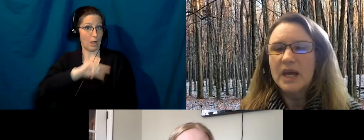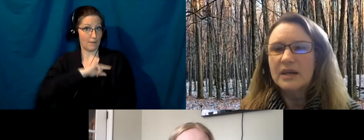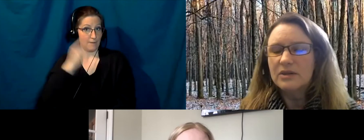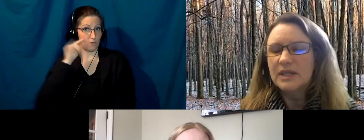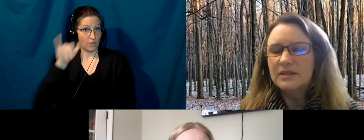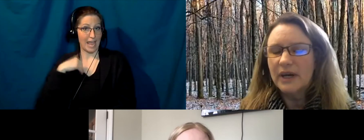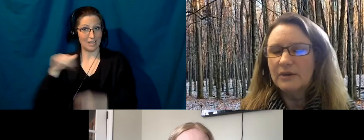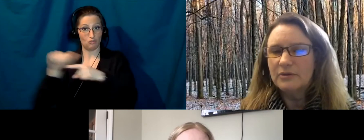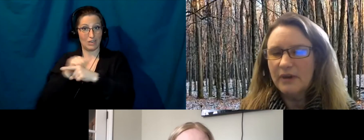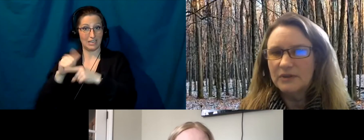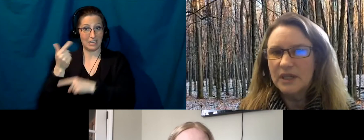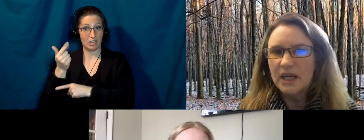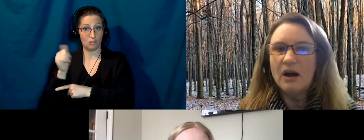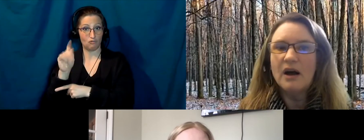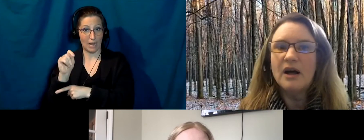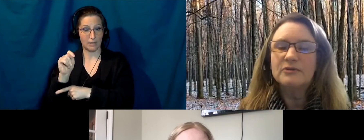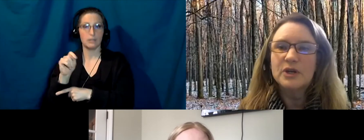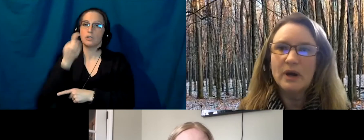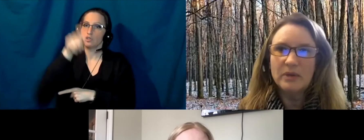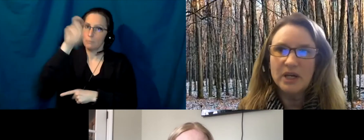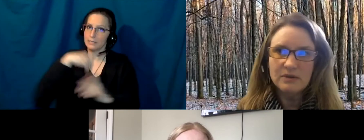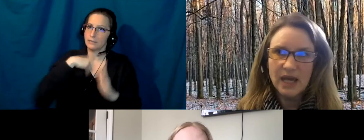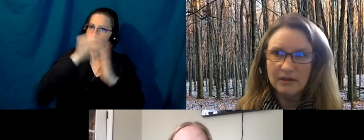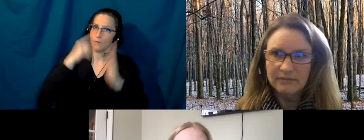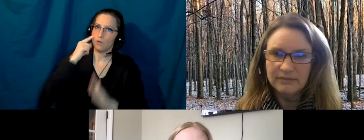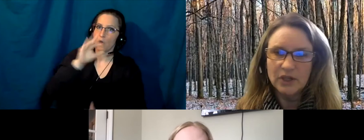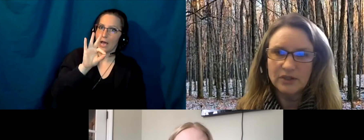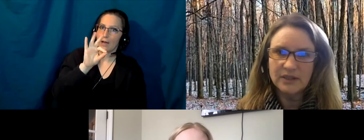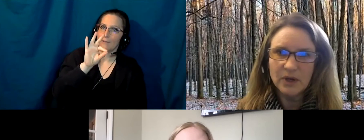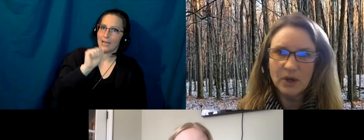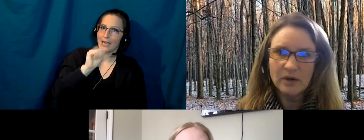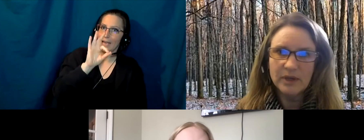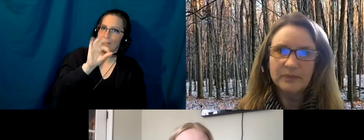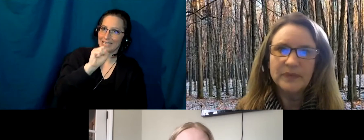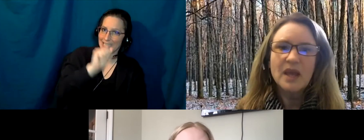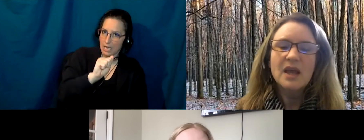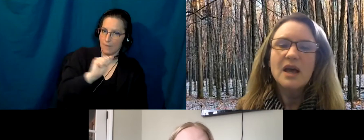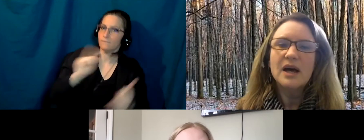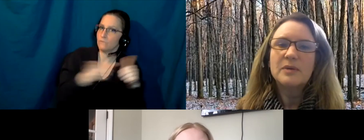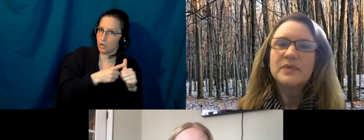you need to file for FAFSA to get all the free grant money you can first. That's the requirement. Then there might be some